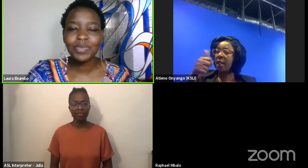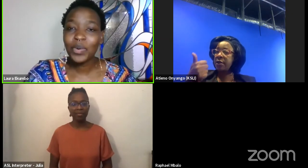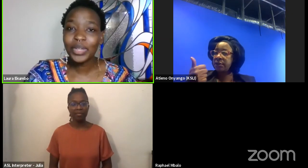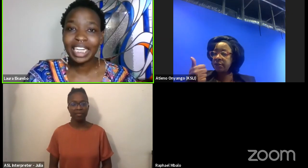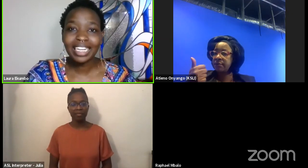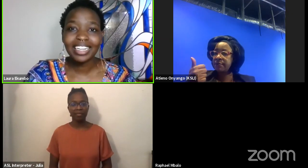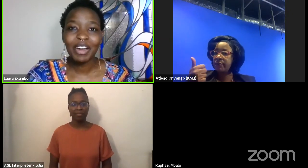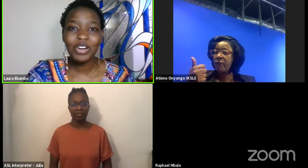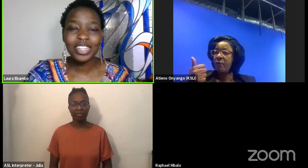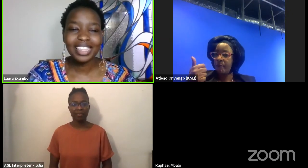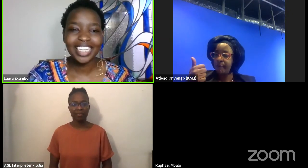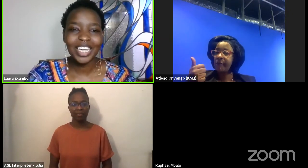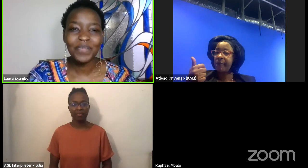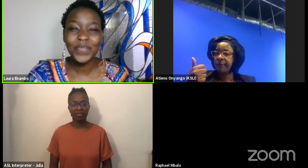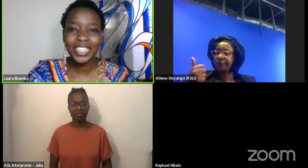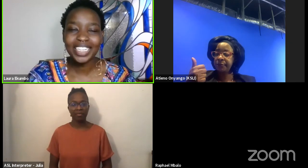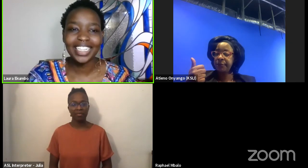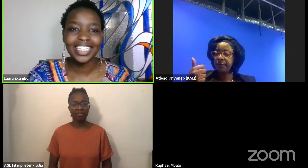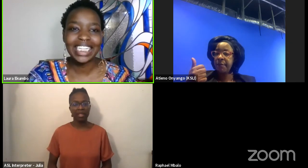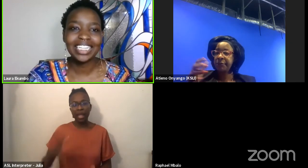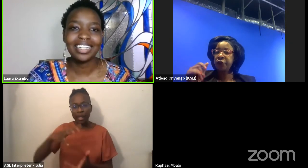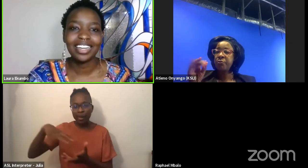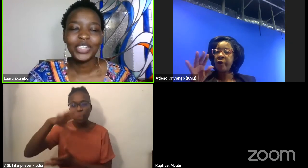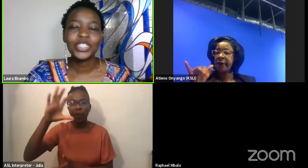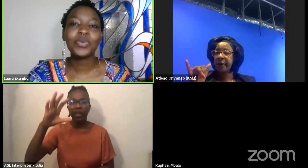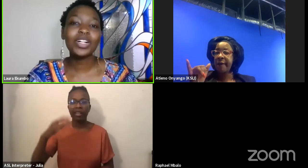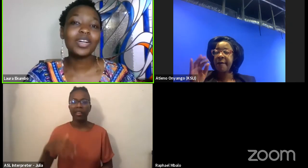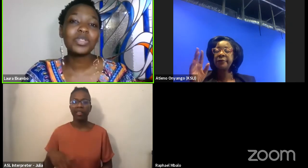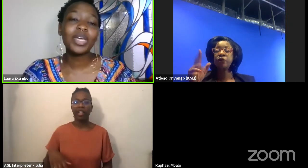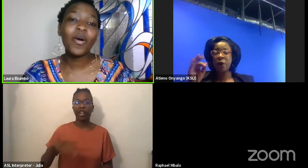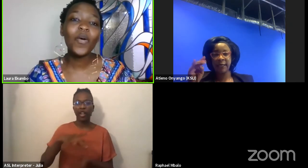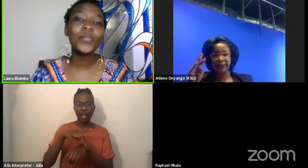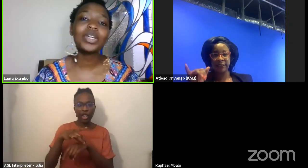Smokey, earthy milky tea. She welcomed me home